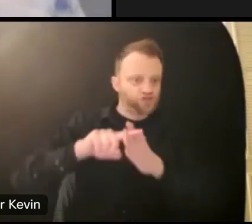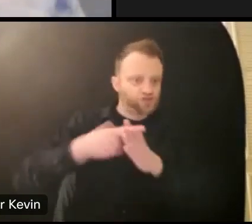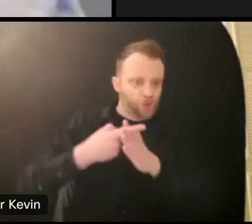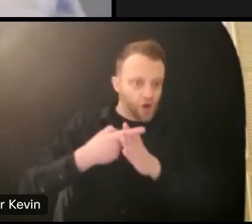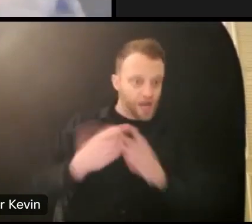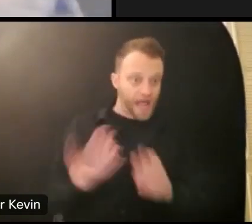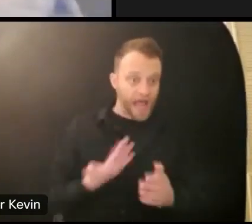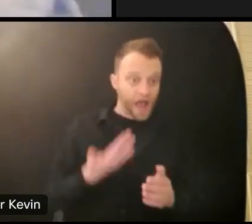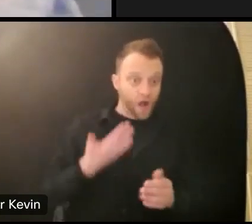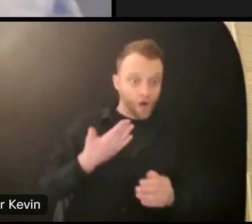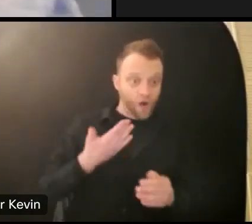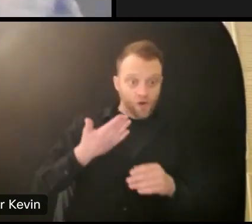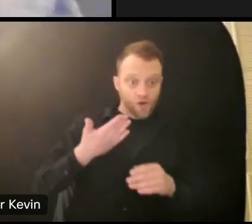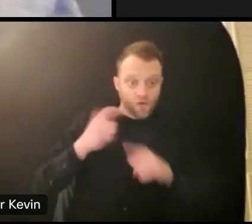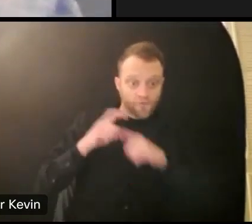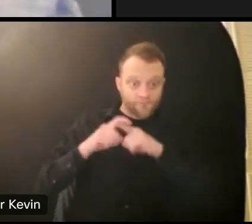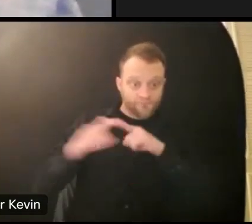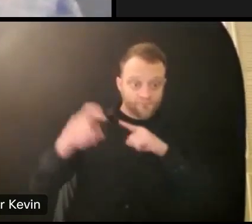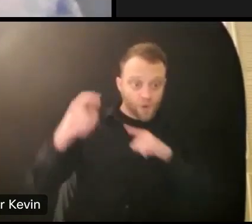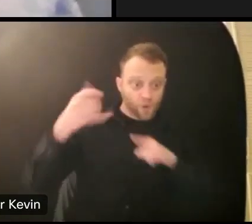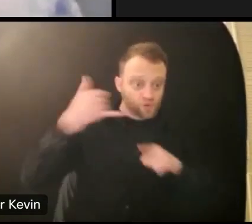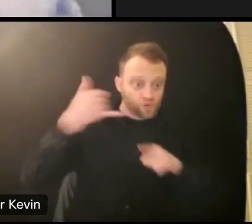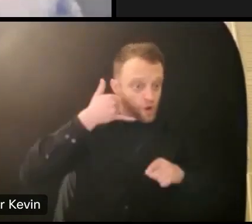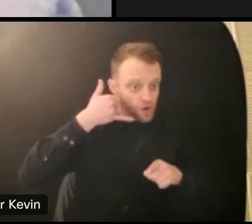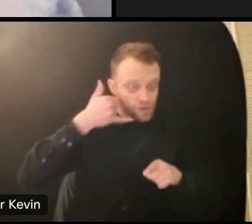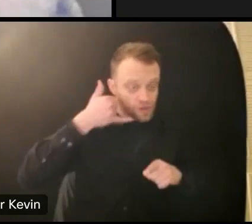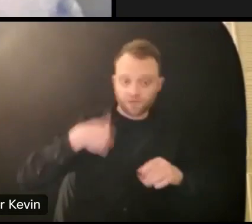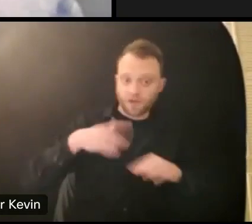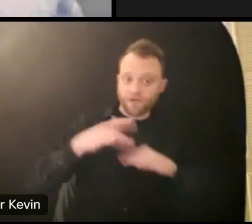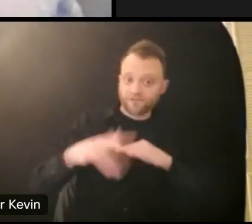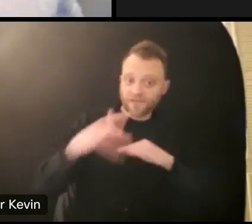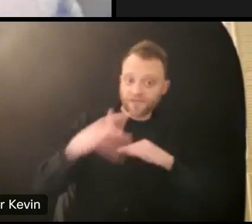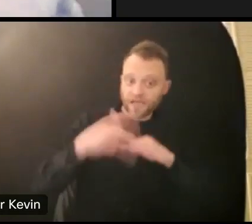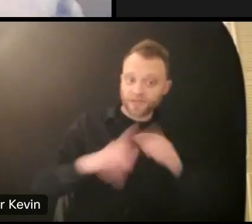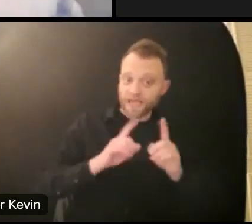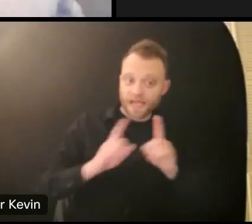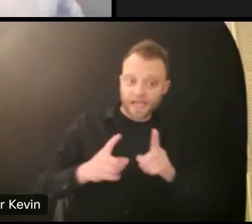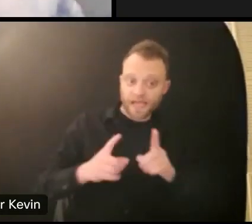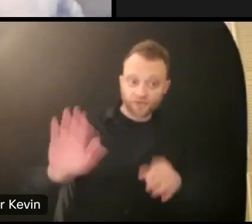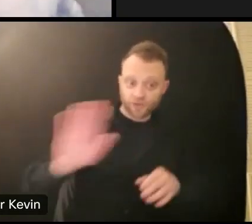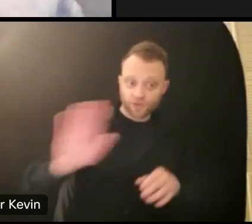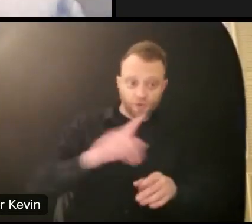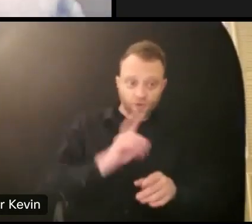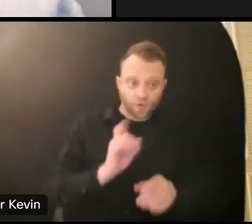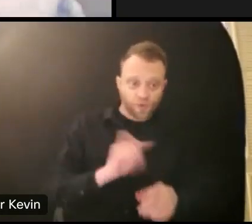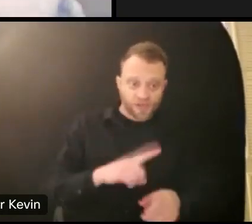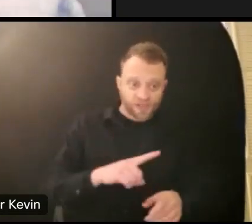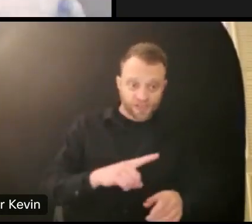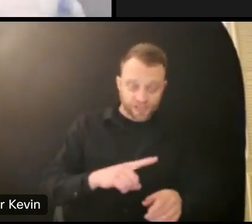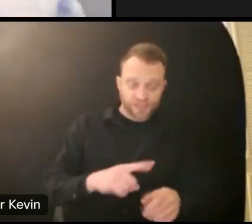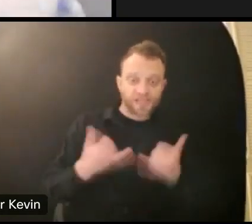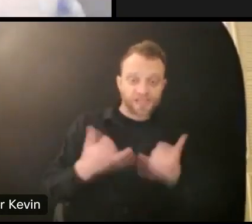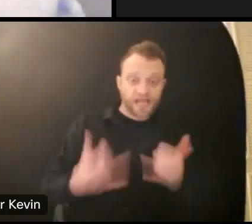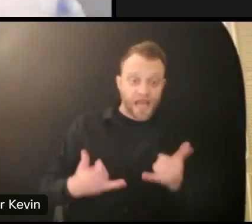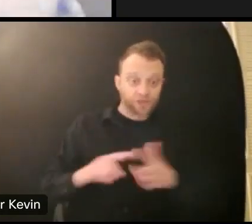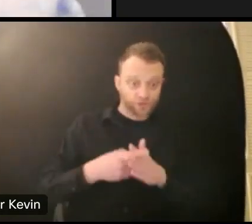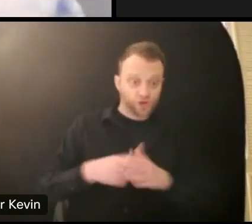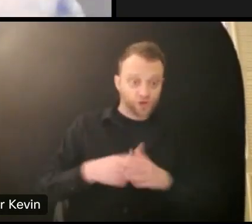understand that as you get settled and start to ... start to do the work for your community,